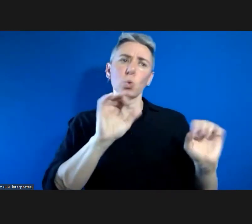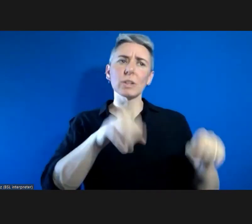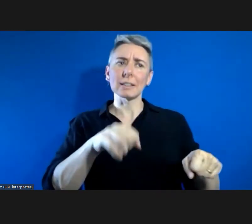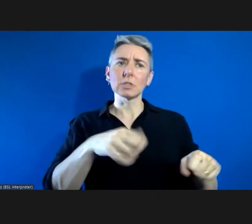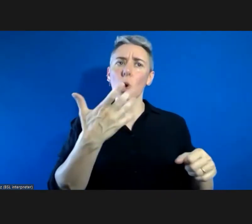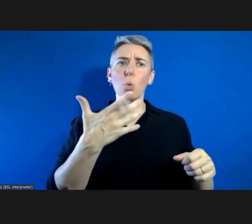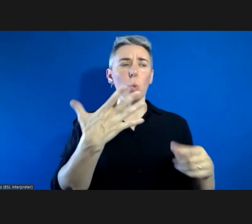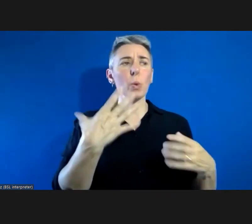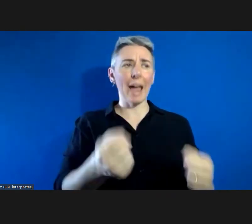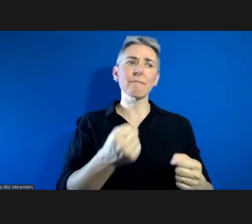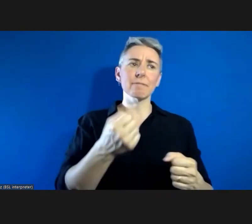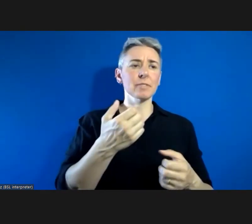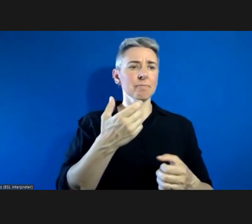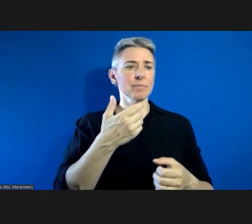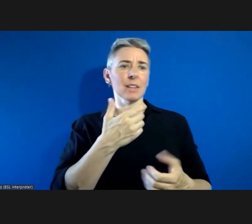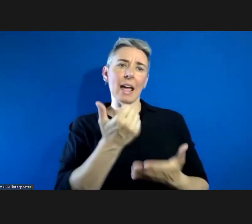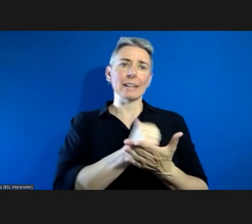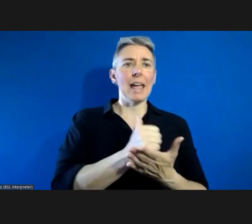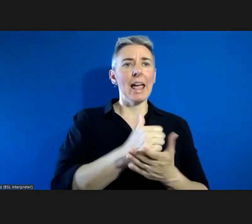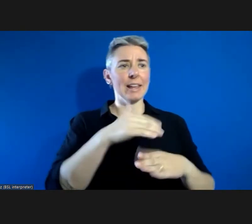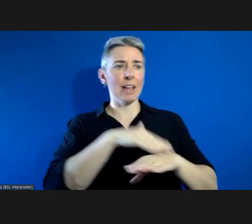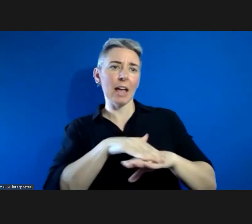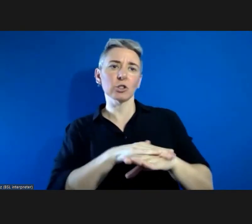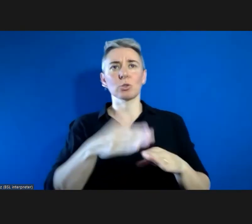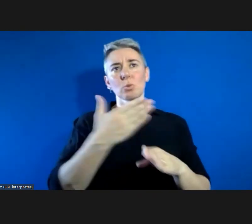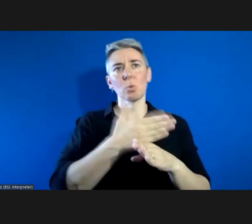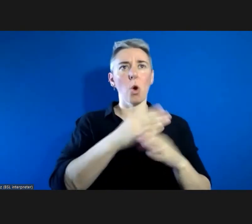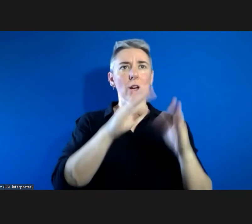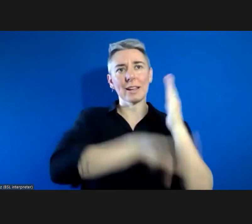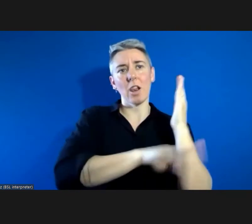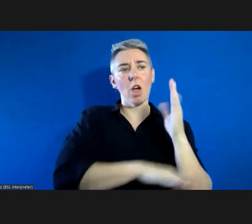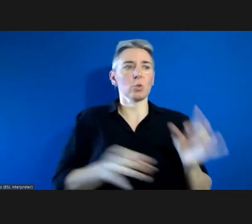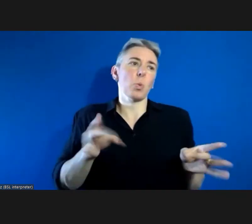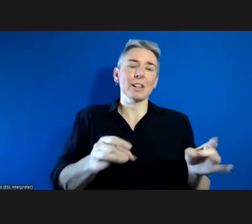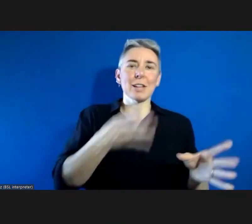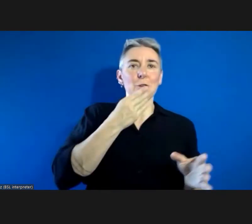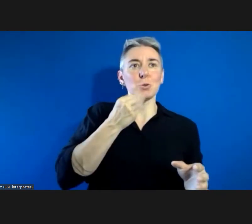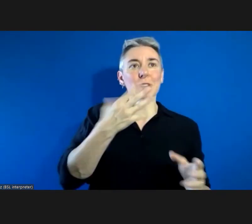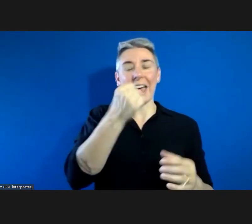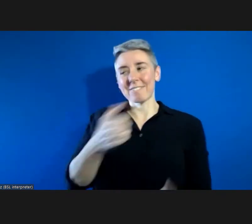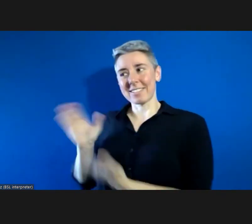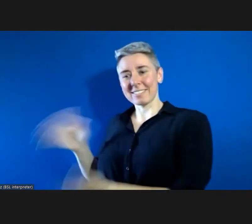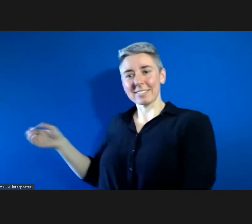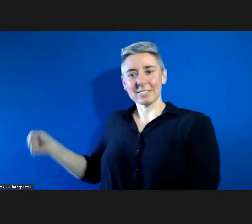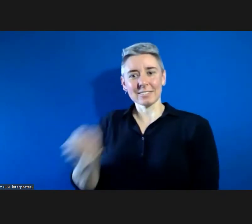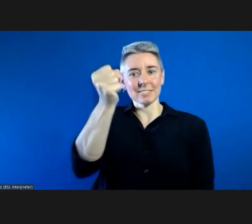is our gay, Asian, working class wheelchair user. Anyway, the people at Open Book